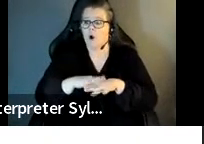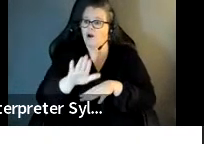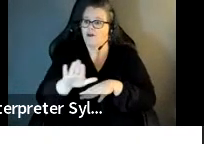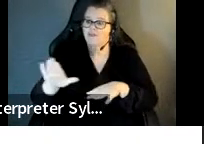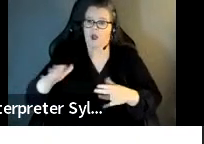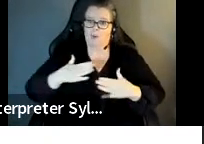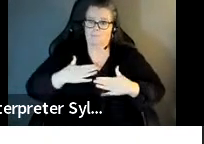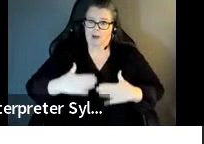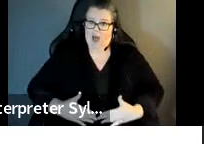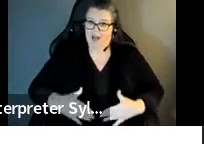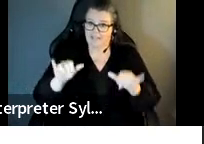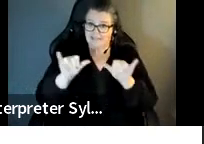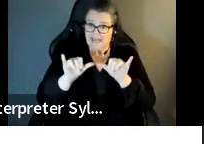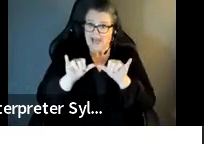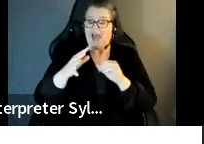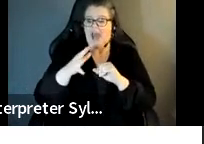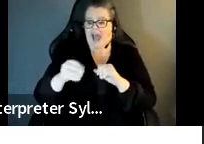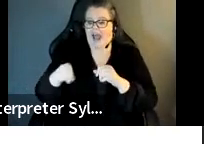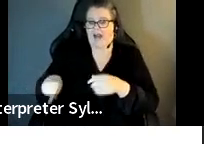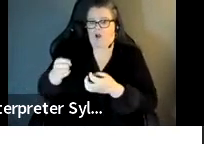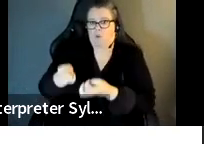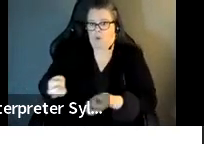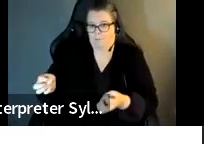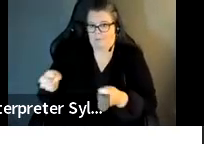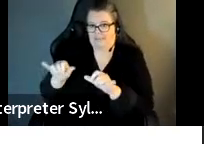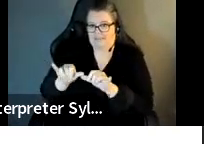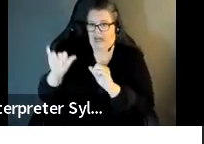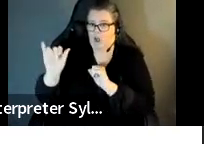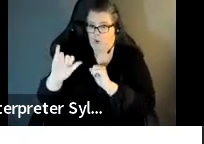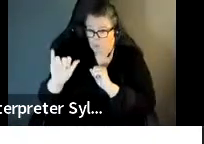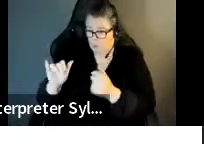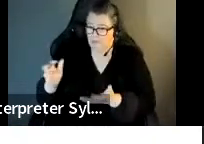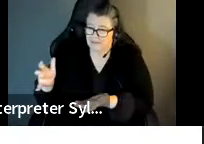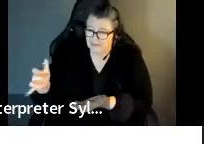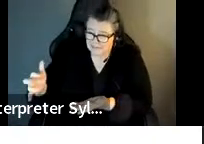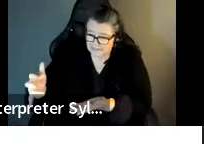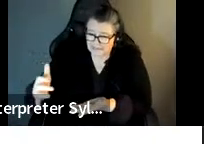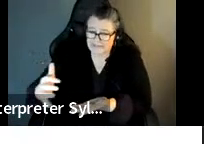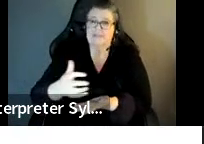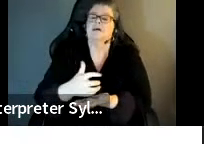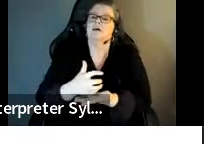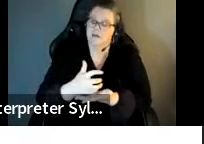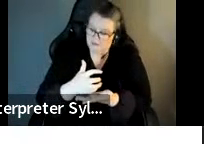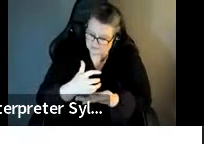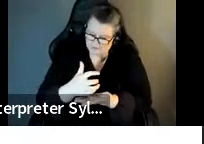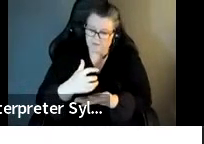And then using those methods to collect anthropometric data on a large sample of wheeled mobility